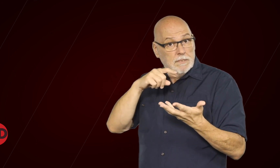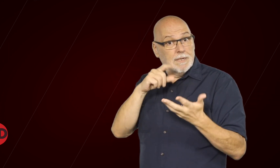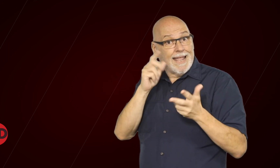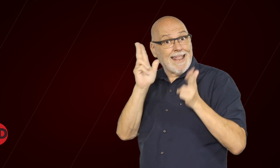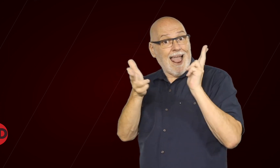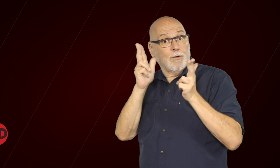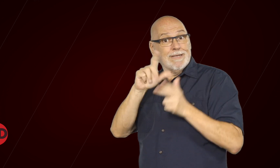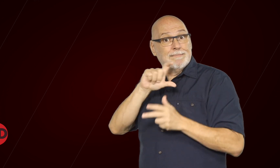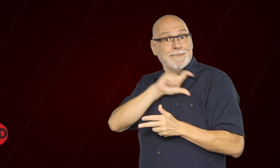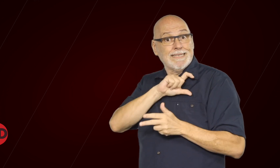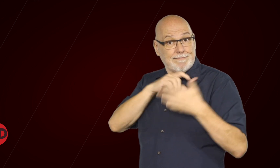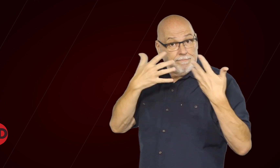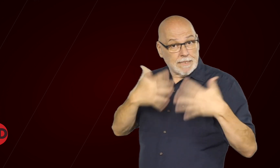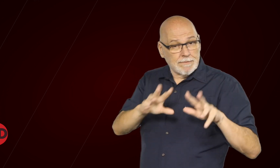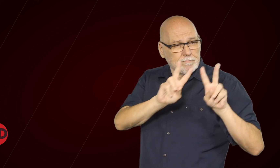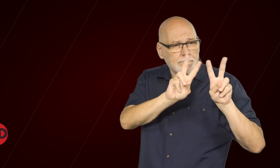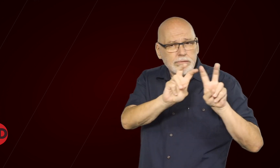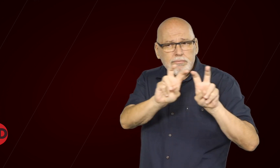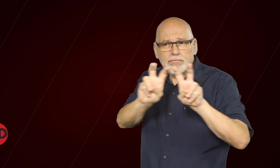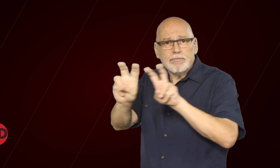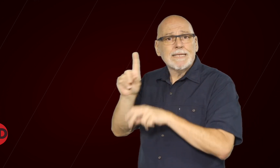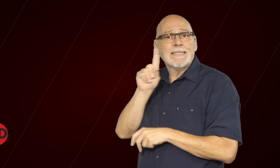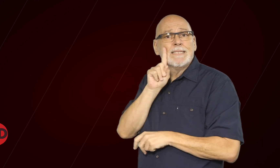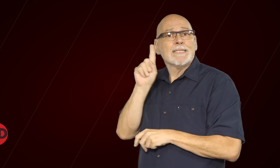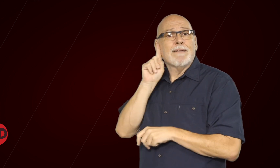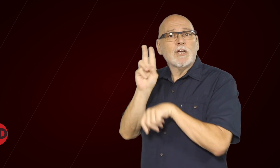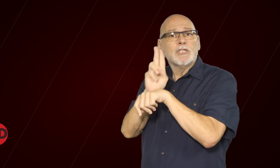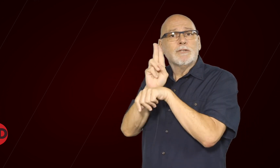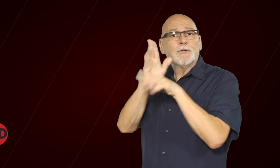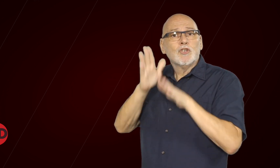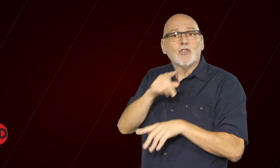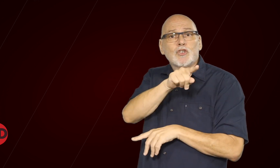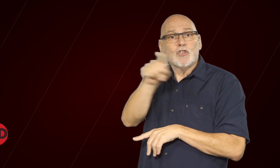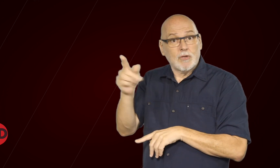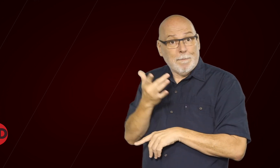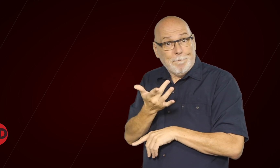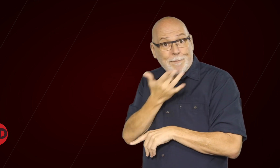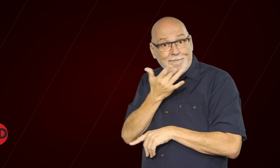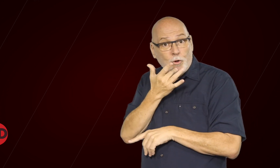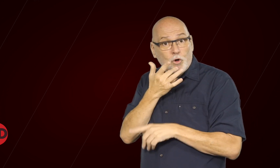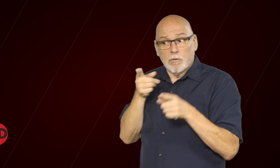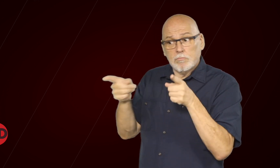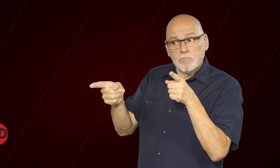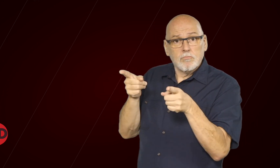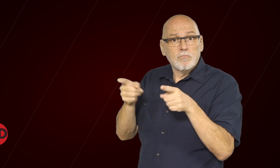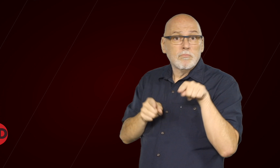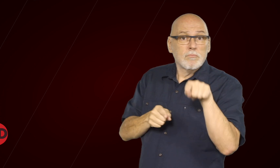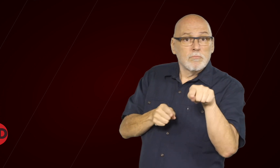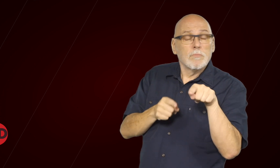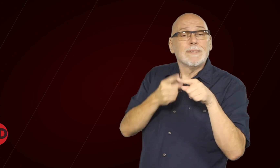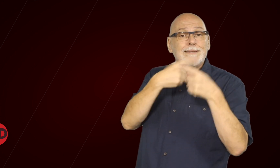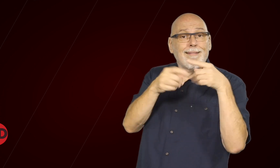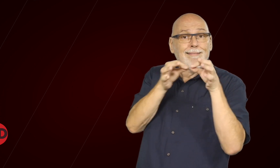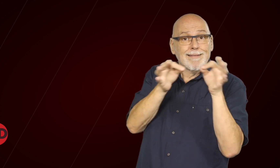Deaf consumers preferences between live sign language interpreters